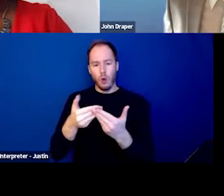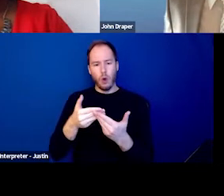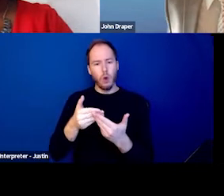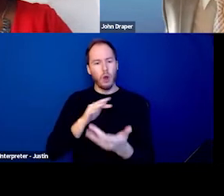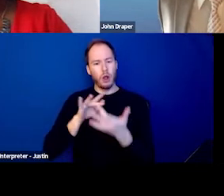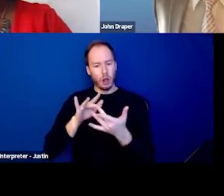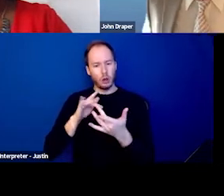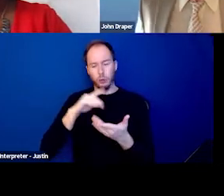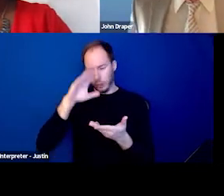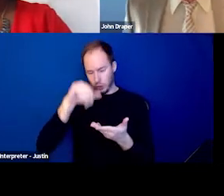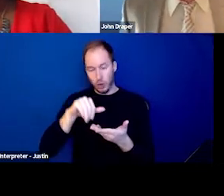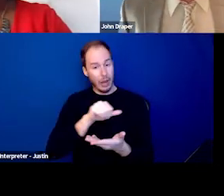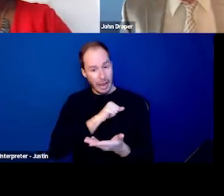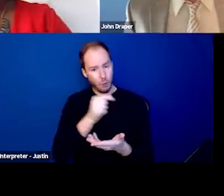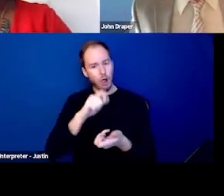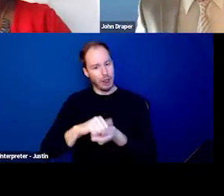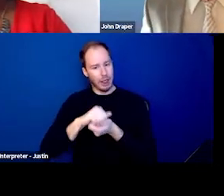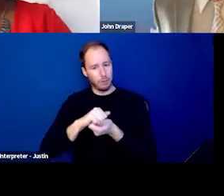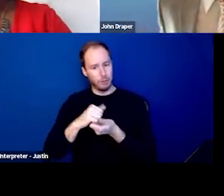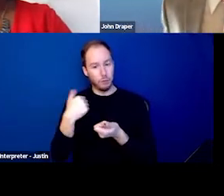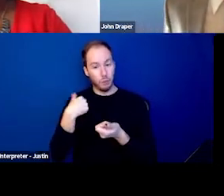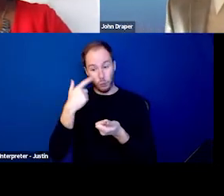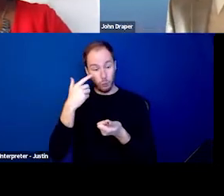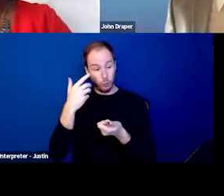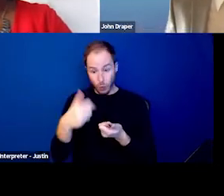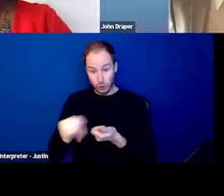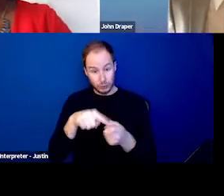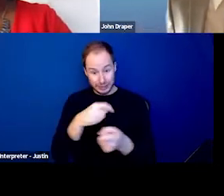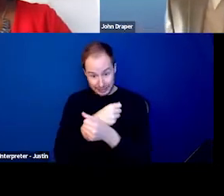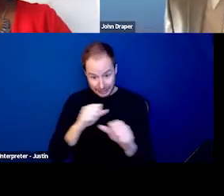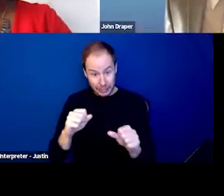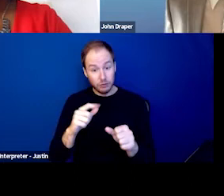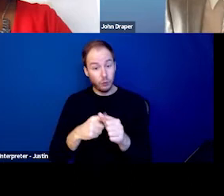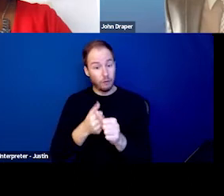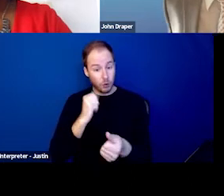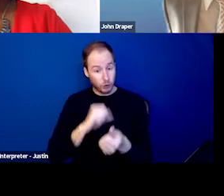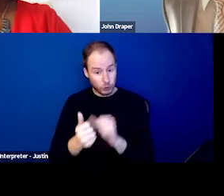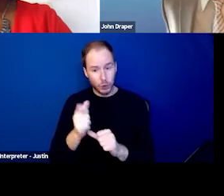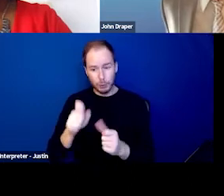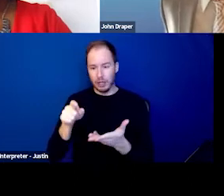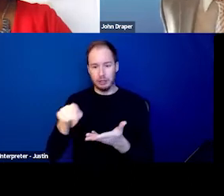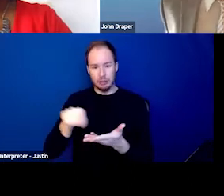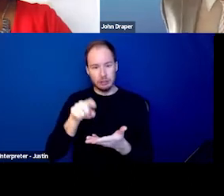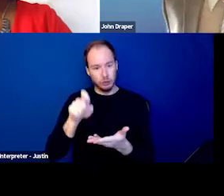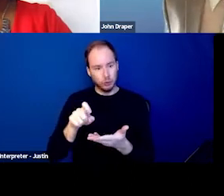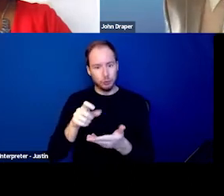We know the best place to keep, the best way to keep people safe from suicide is for them to prevent their own suicide.